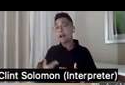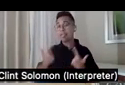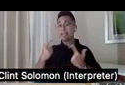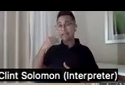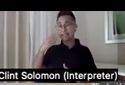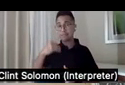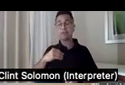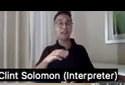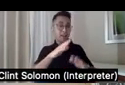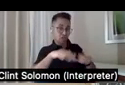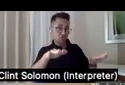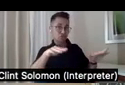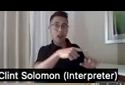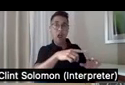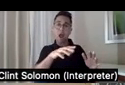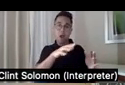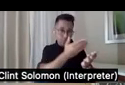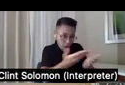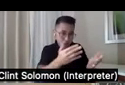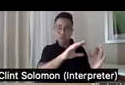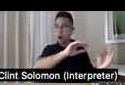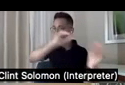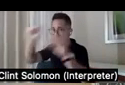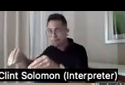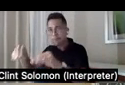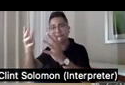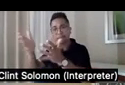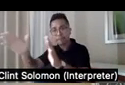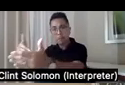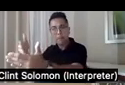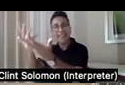in the all done or finished bin whichever term you're using and as you're doing that with the